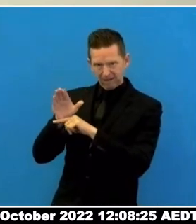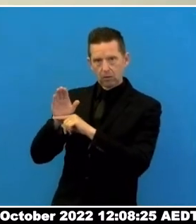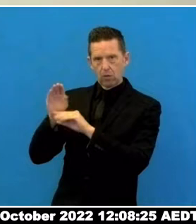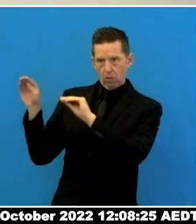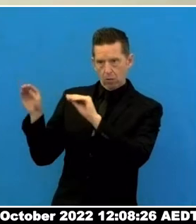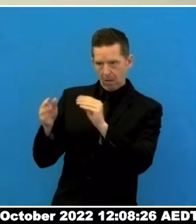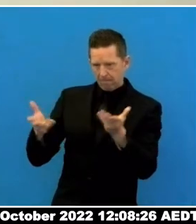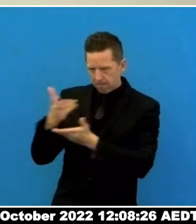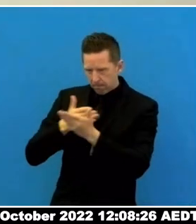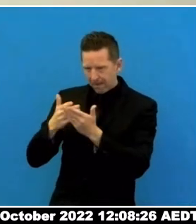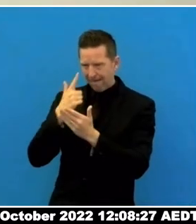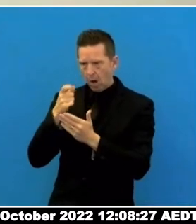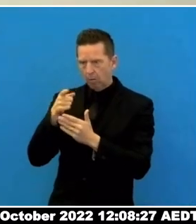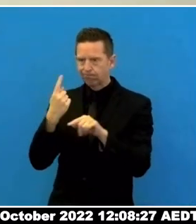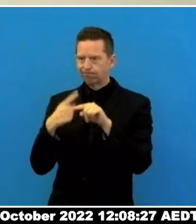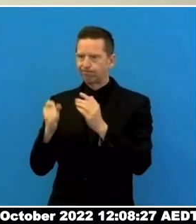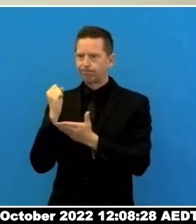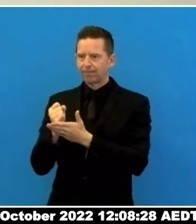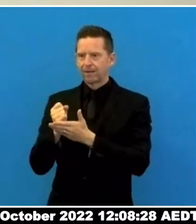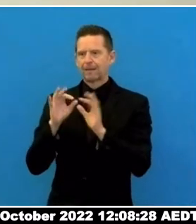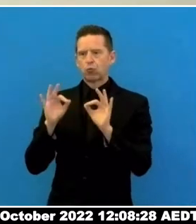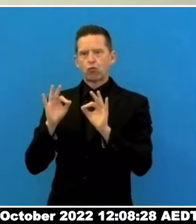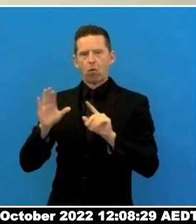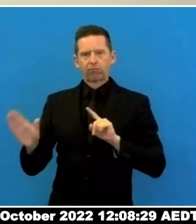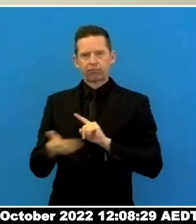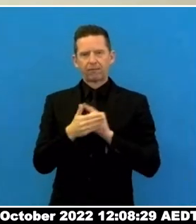as part of what's called the humanitarian intake of refugees.